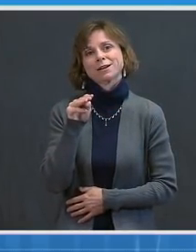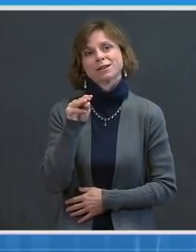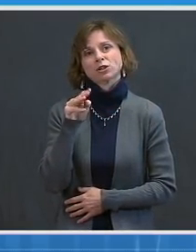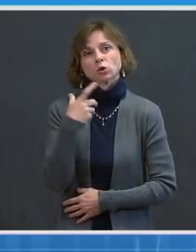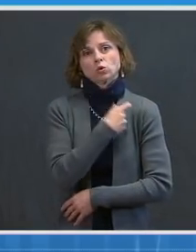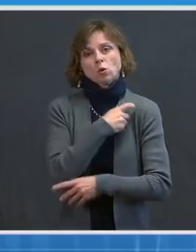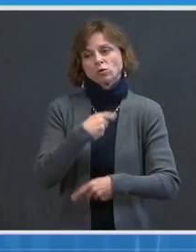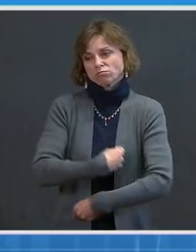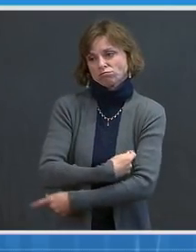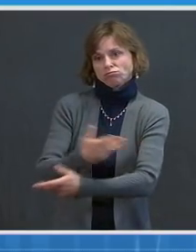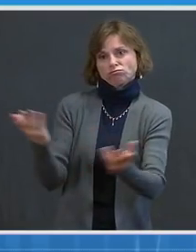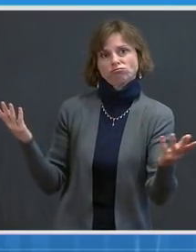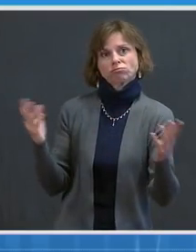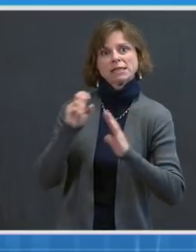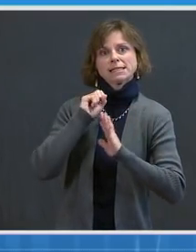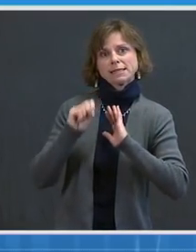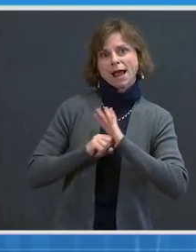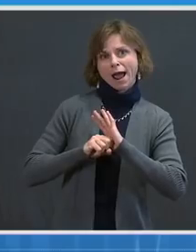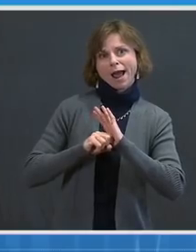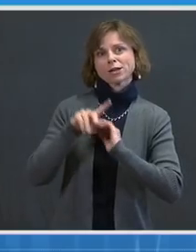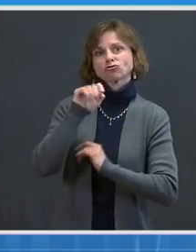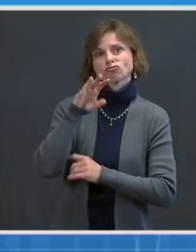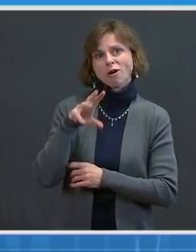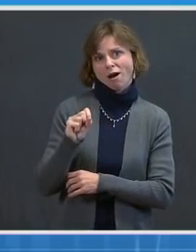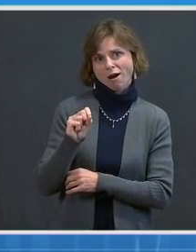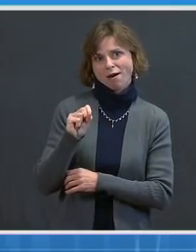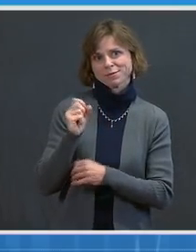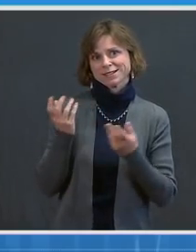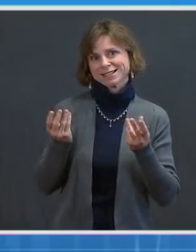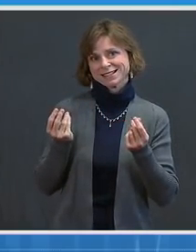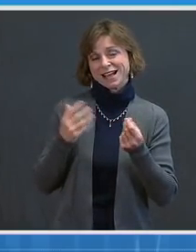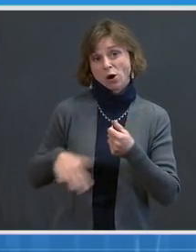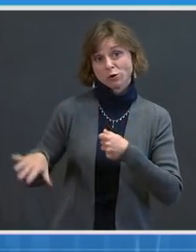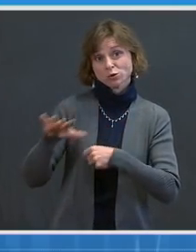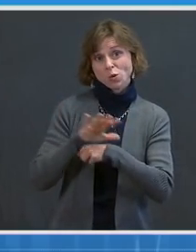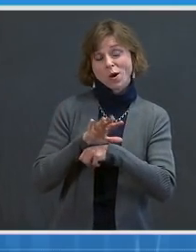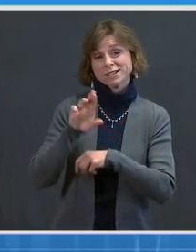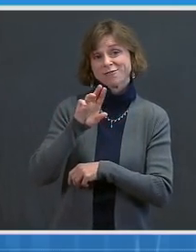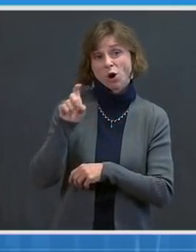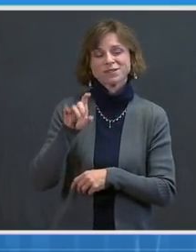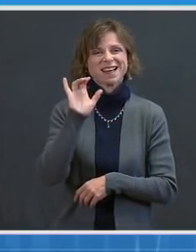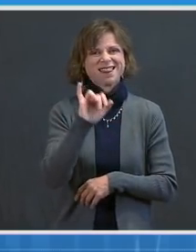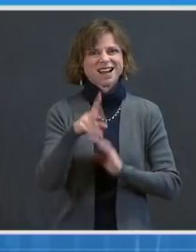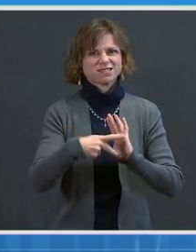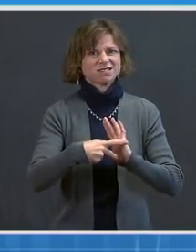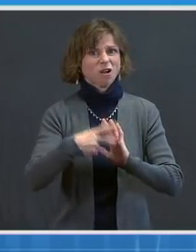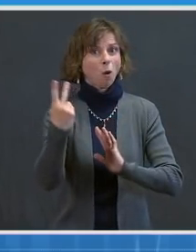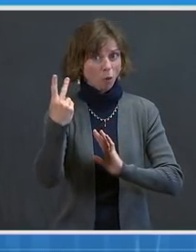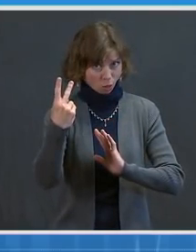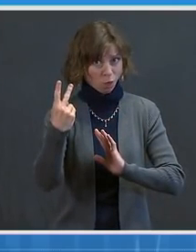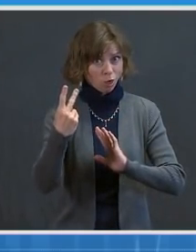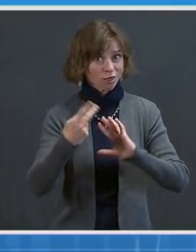tribes, territories, and pharmacies. That's double the number going out every week before we came into office.